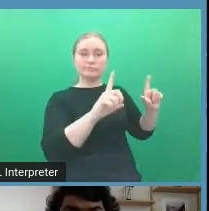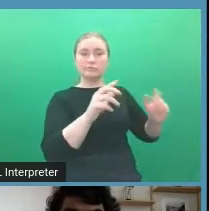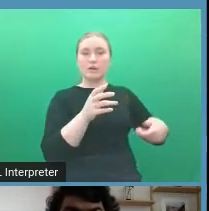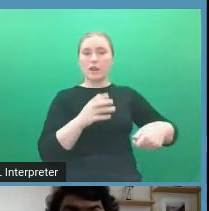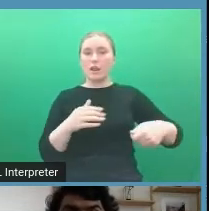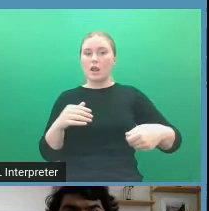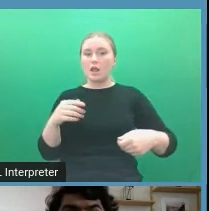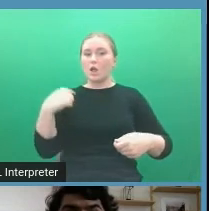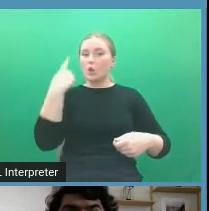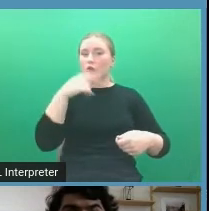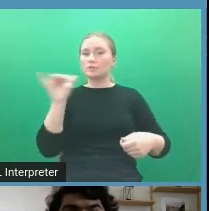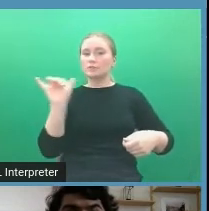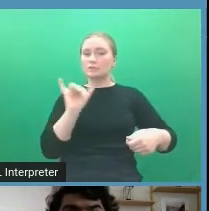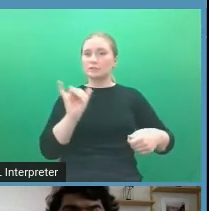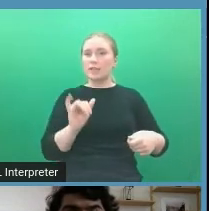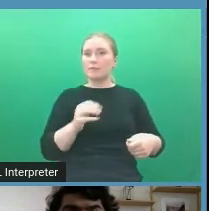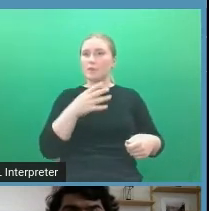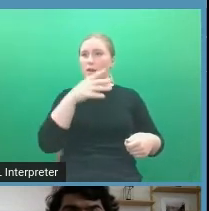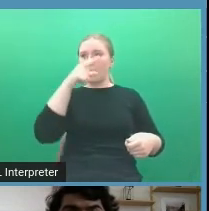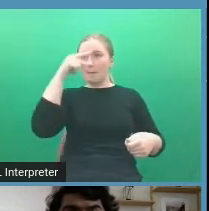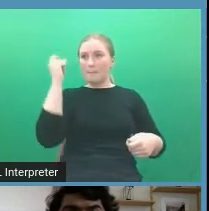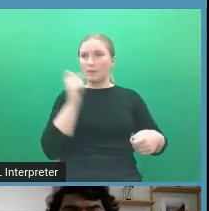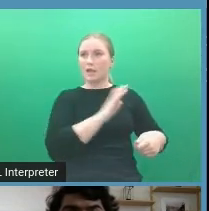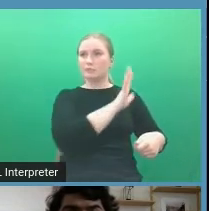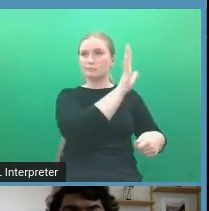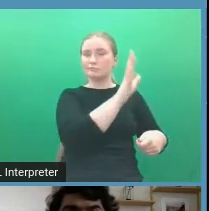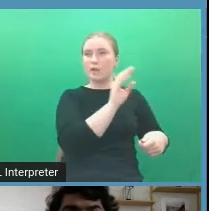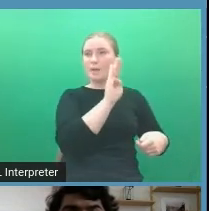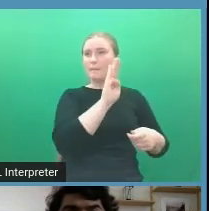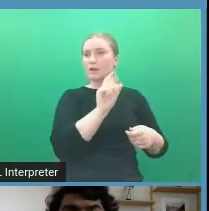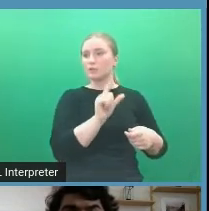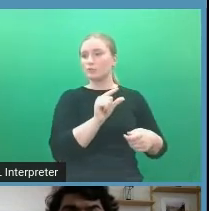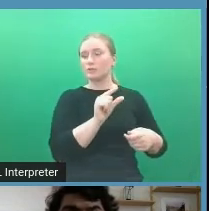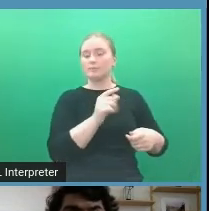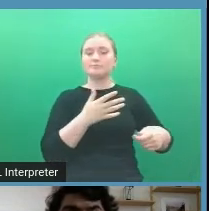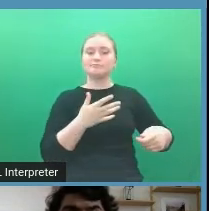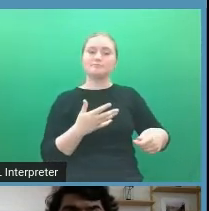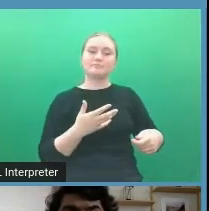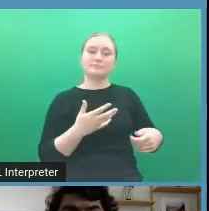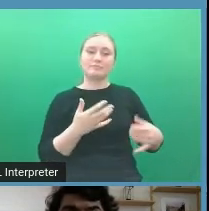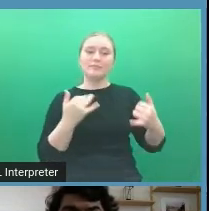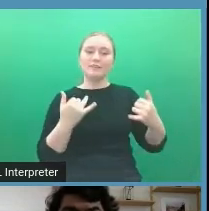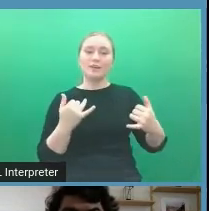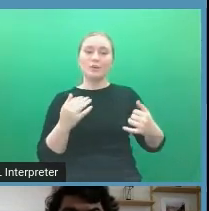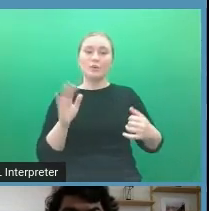black background. To her right, closer inspection reveals however that her skin is subtly rendered